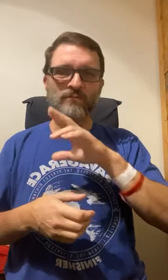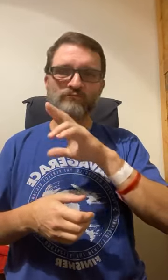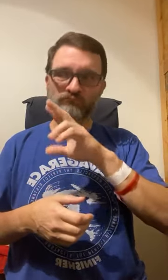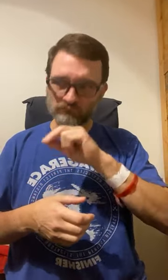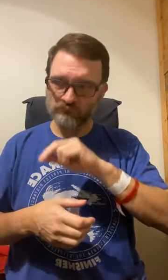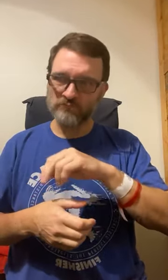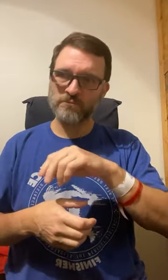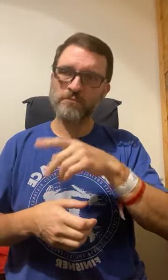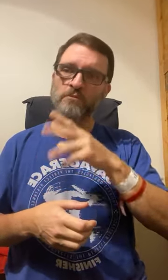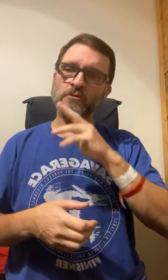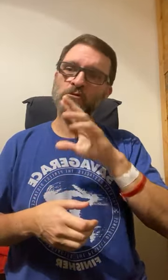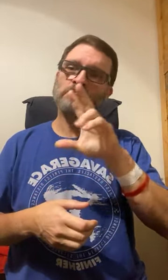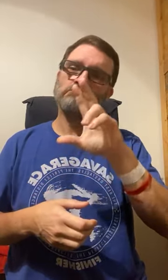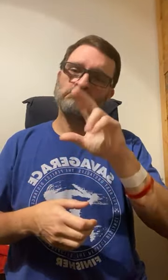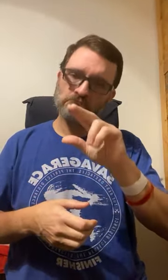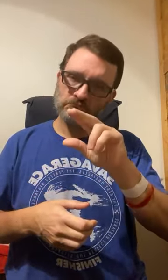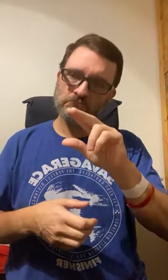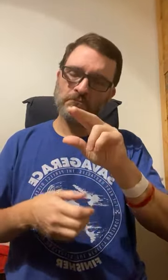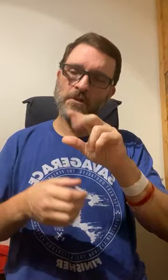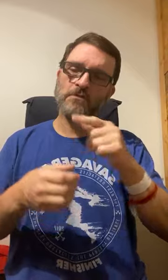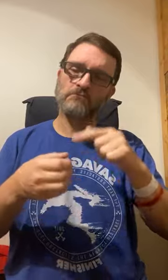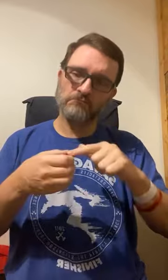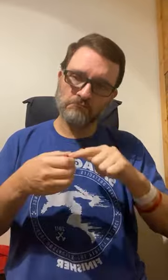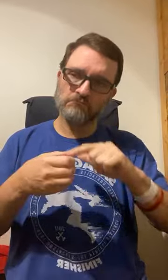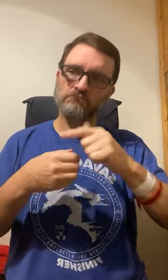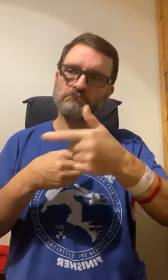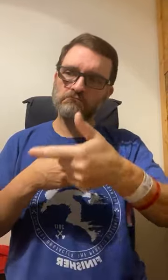She said Yes.